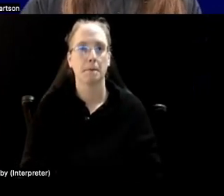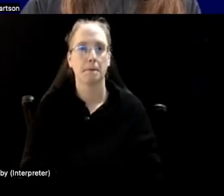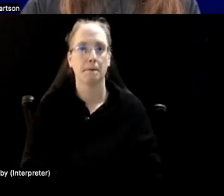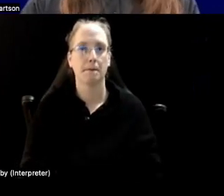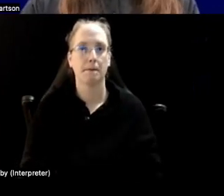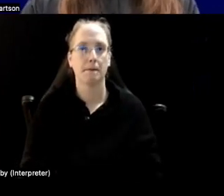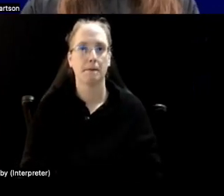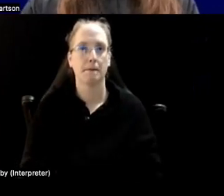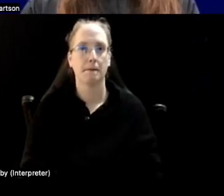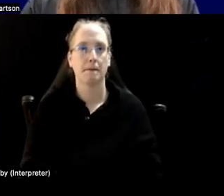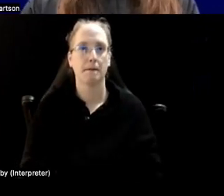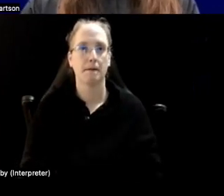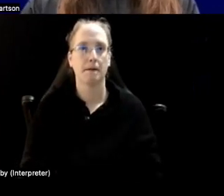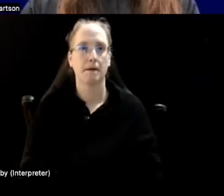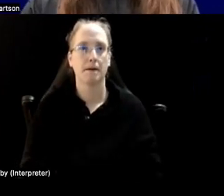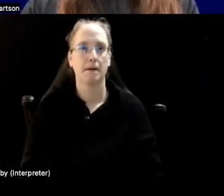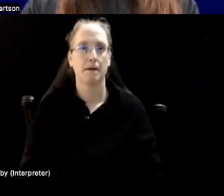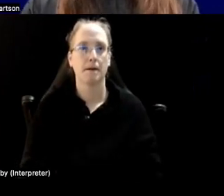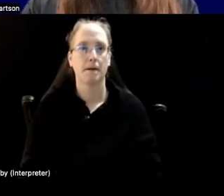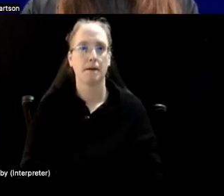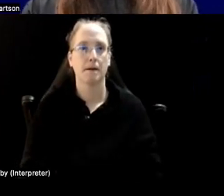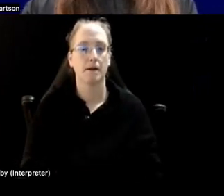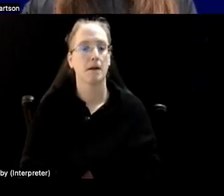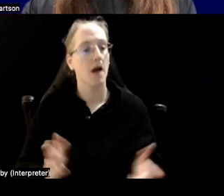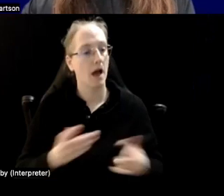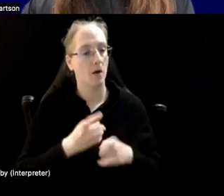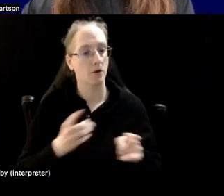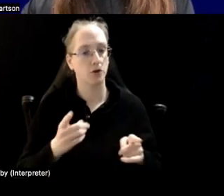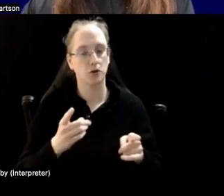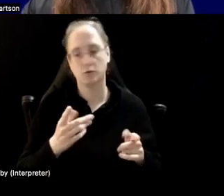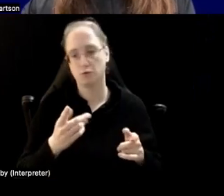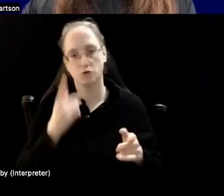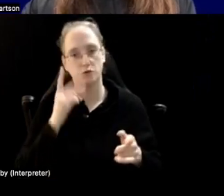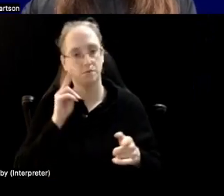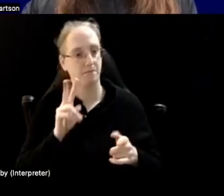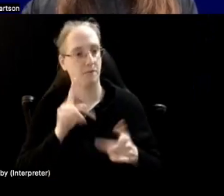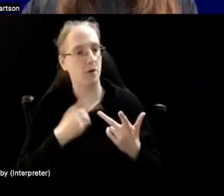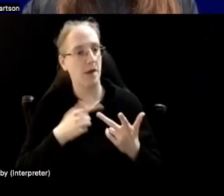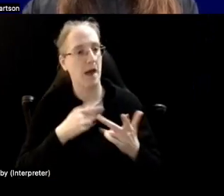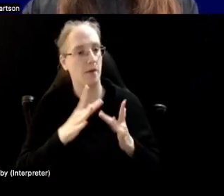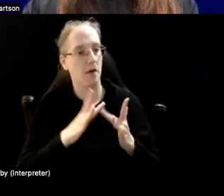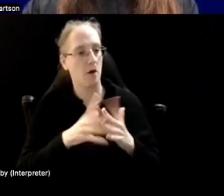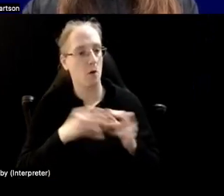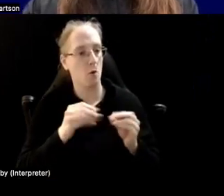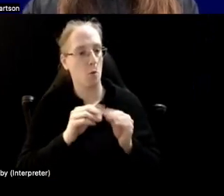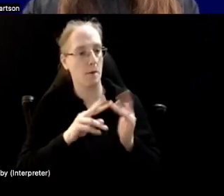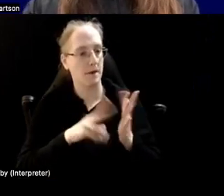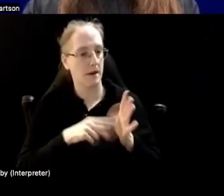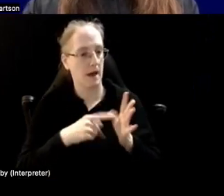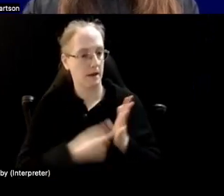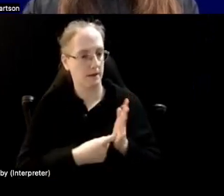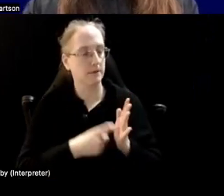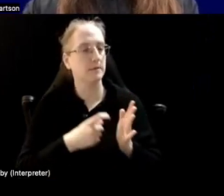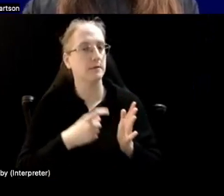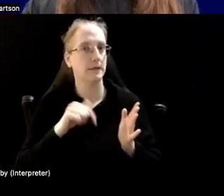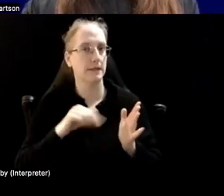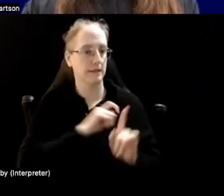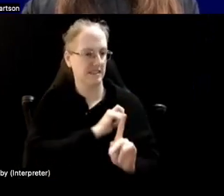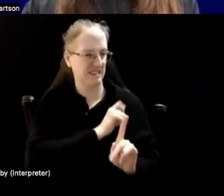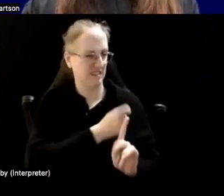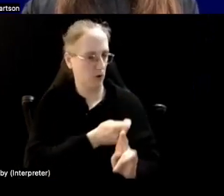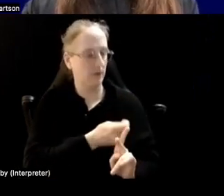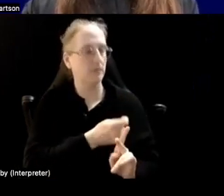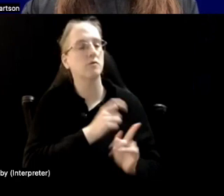I would encourage the other webinars in this series around early communication,